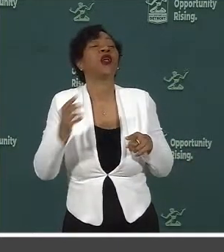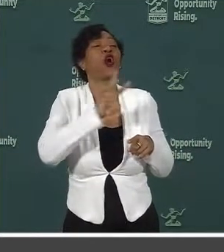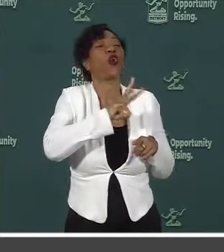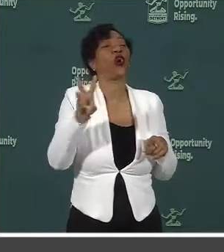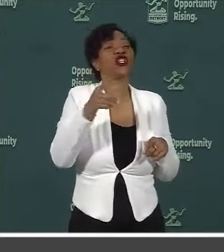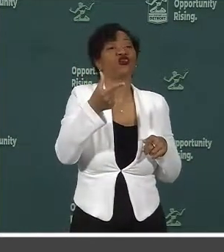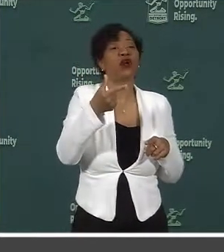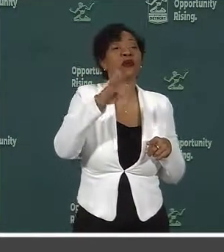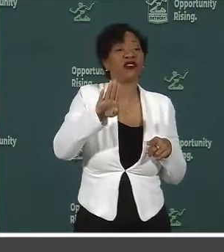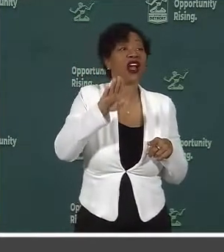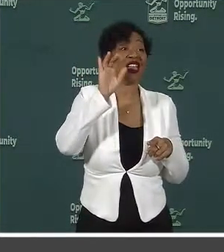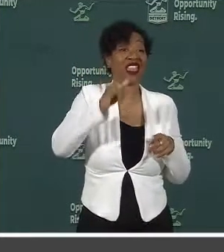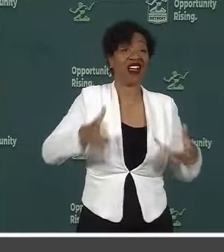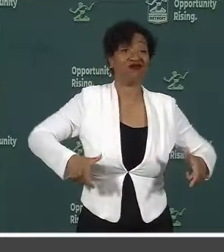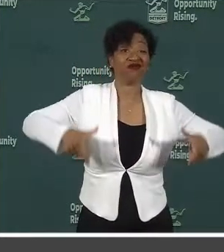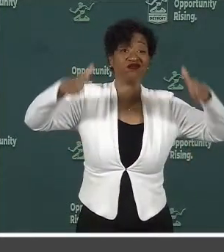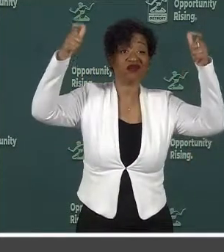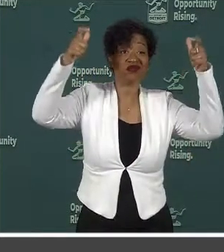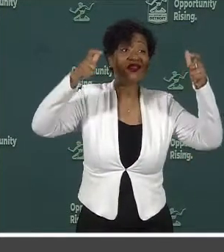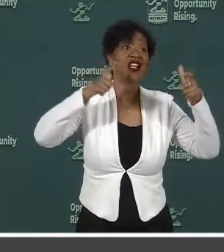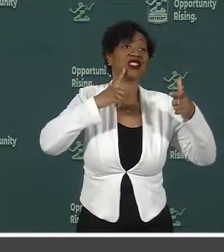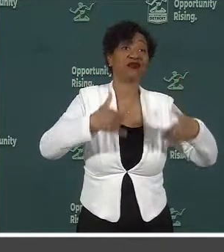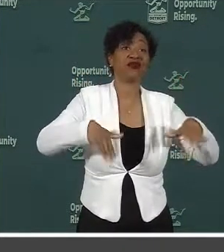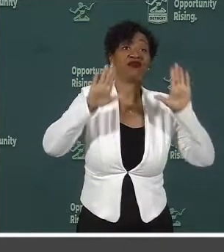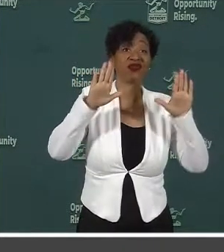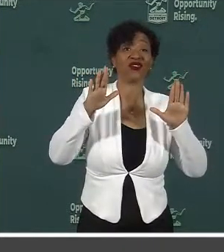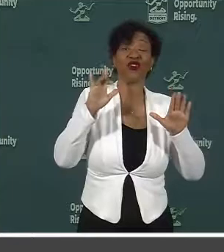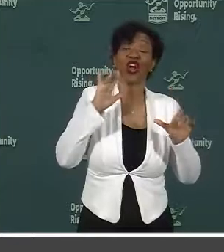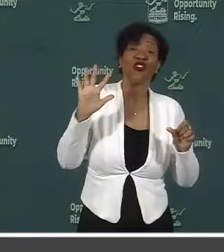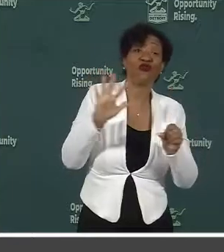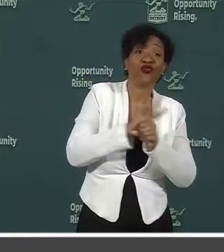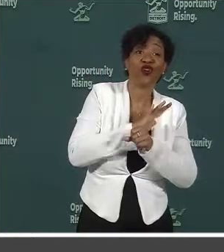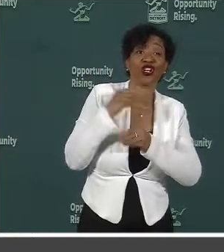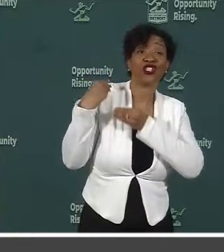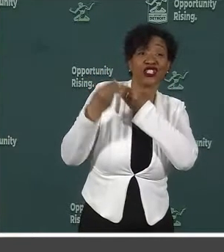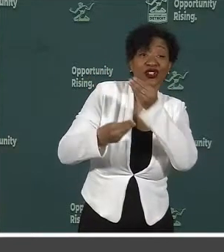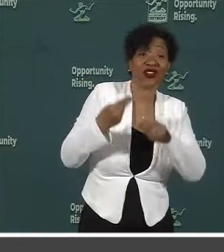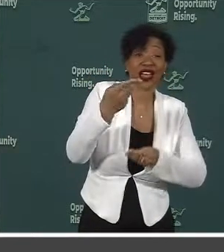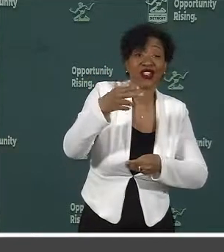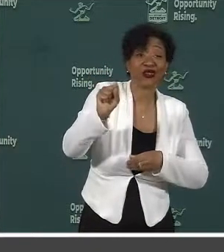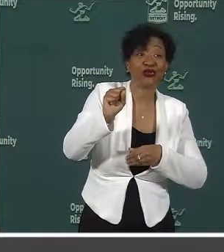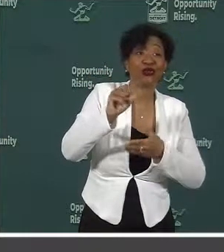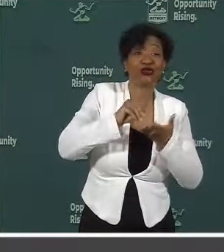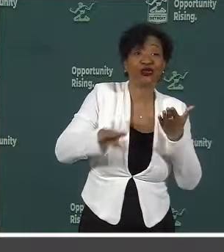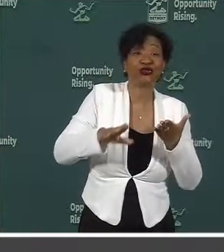ABANDONED FOR AN ENTIRE GENERATION OF HIGH SCHOOL KIDS TO WALK PAST THE FISHER BODY